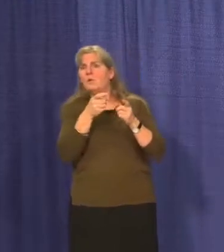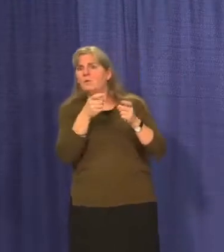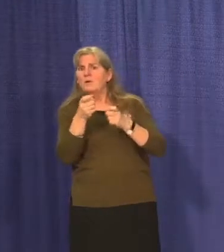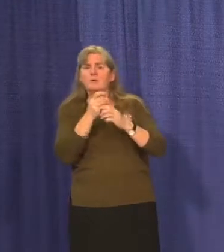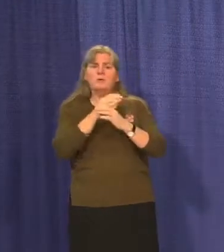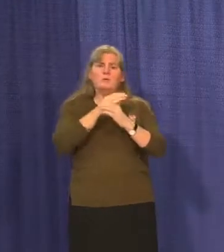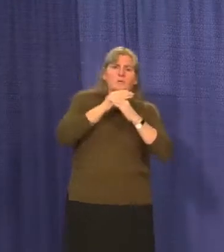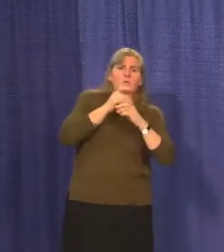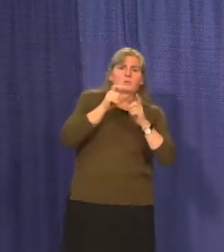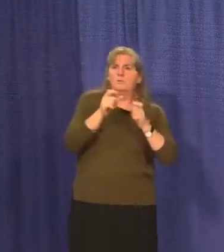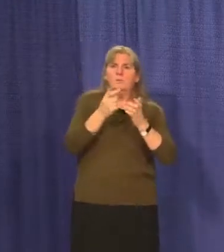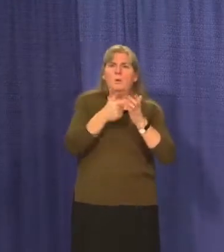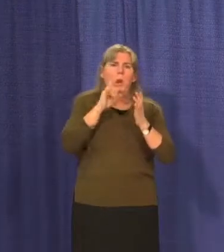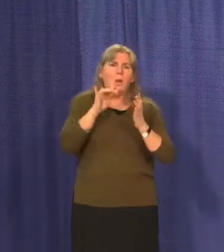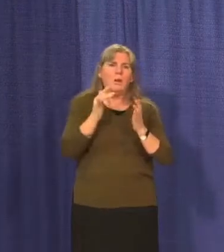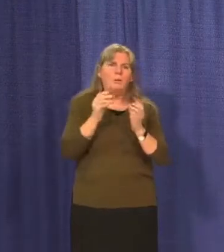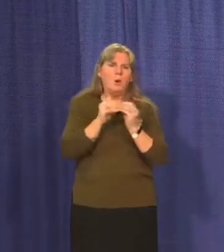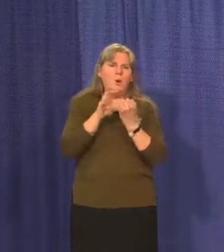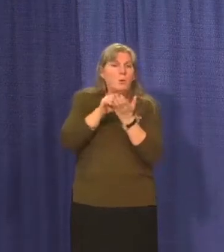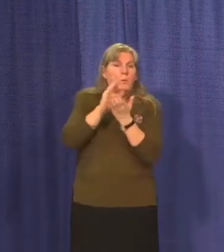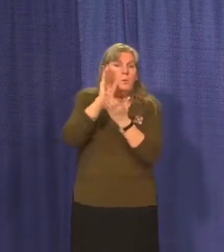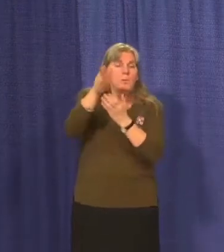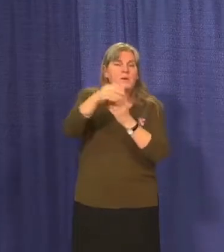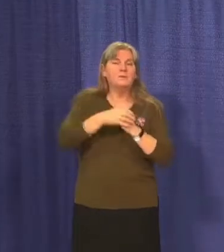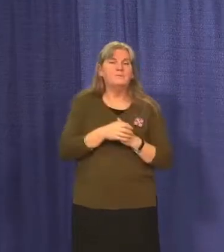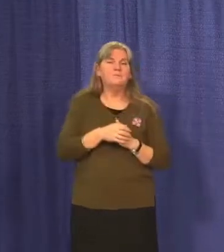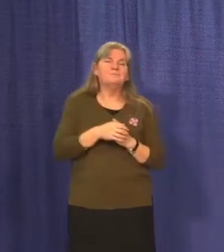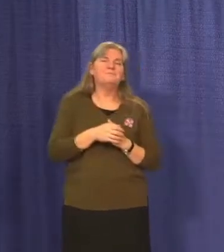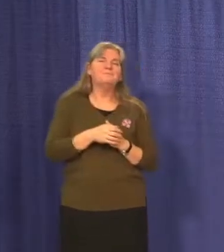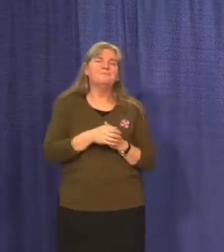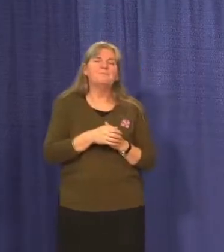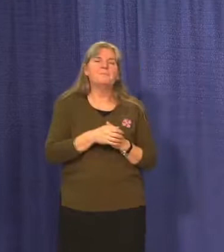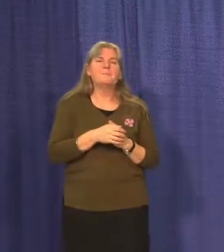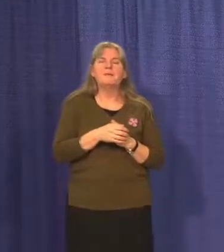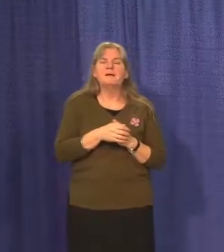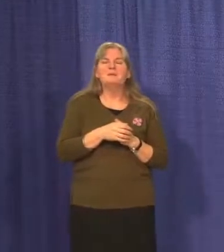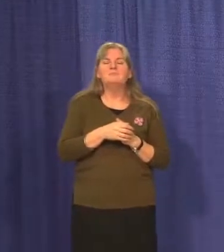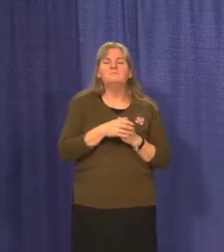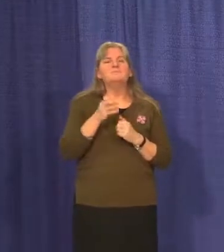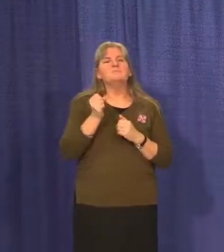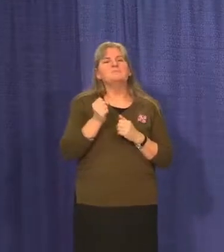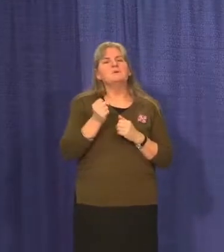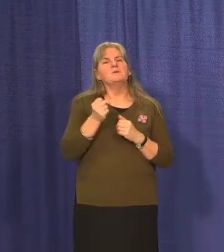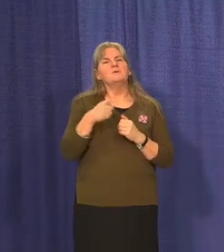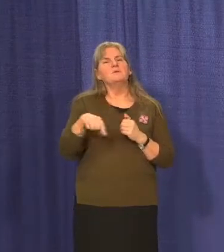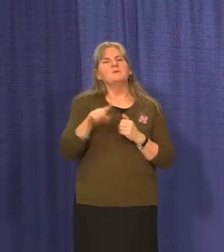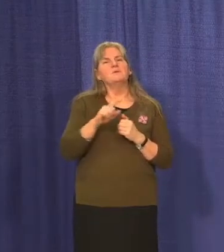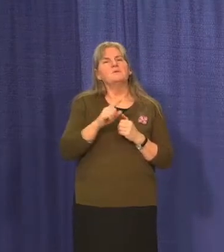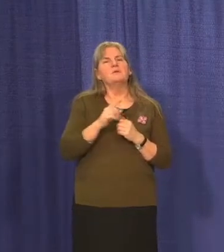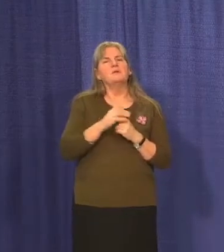So yes of course, then that is going to influence how confident